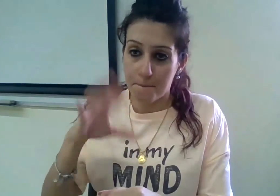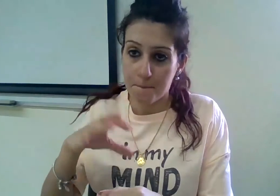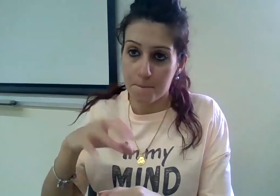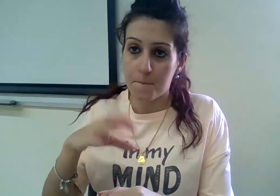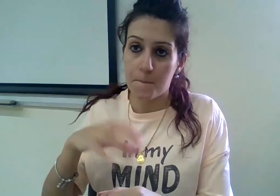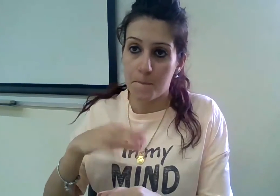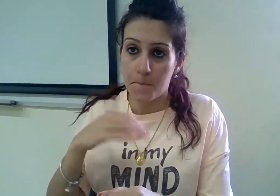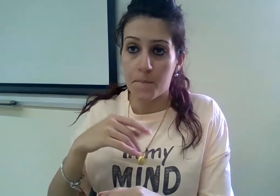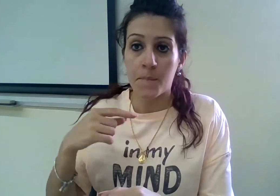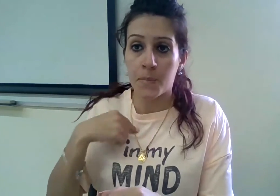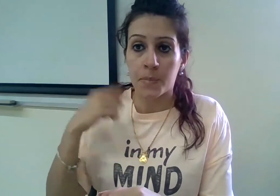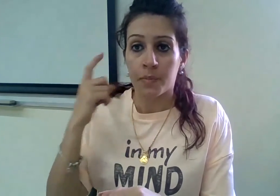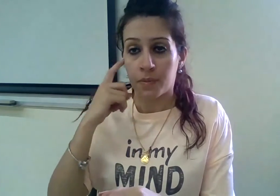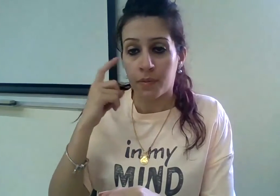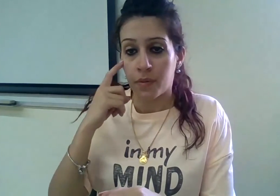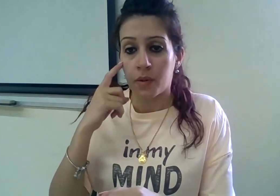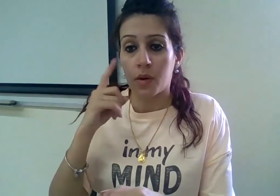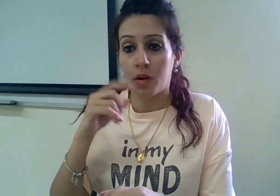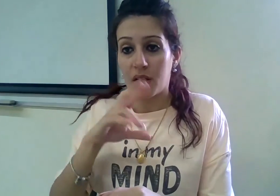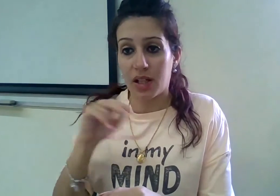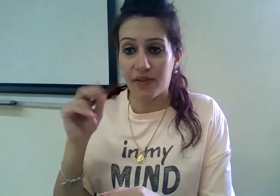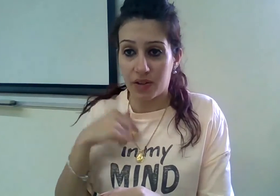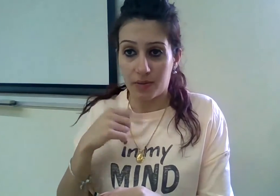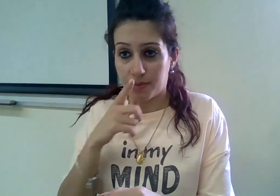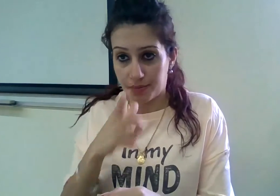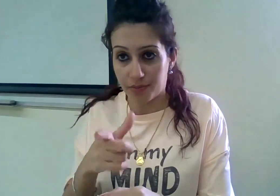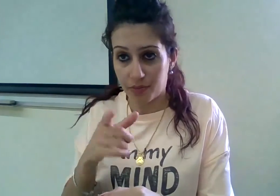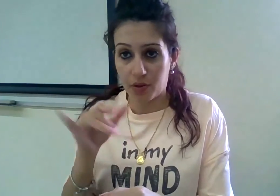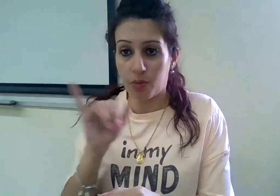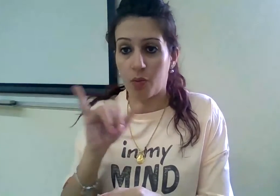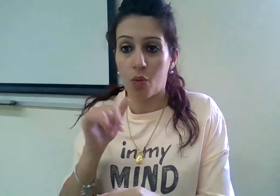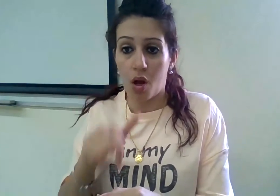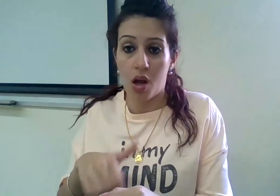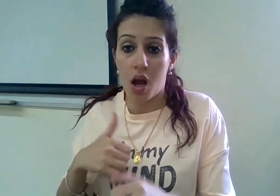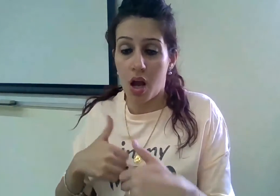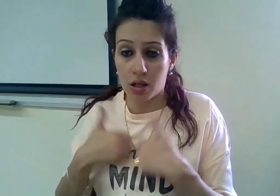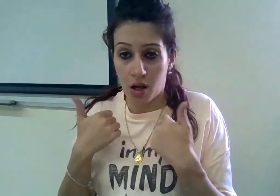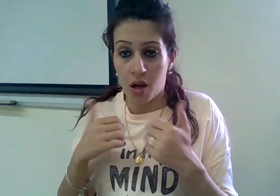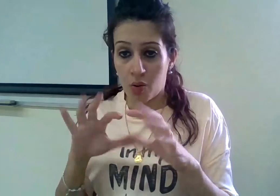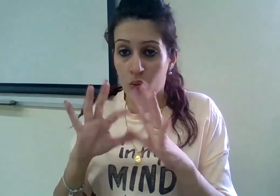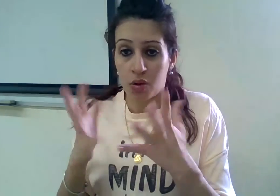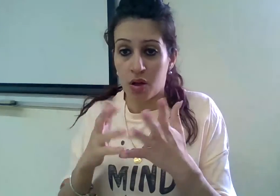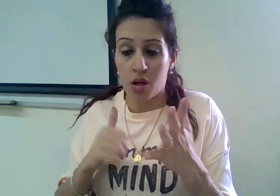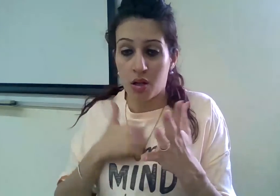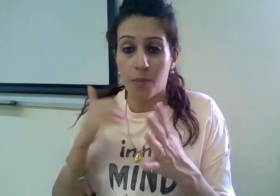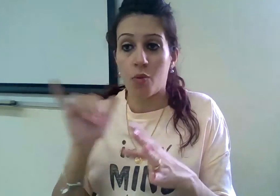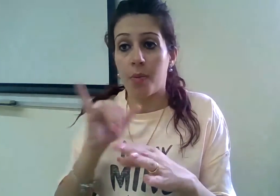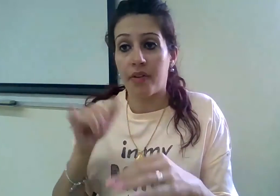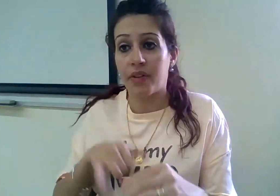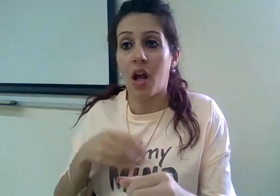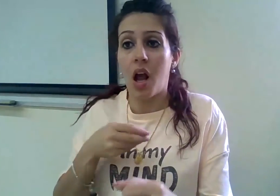and so they can also apply in their home study. So that's the one we have been doing